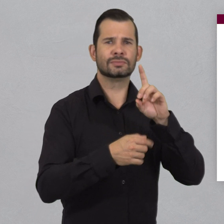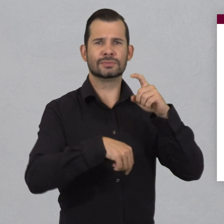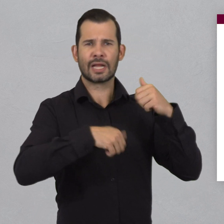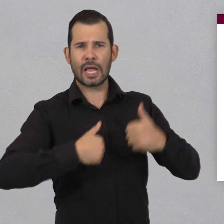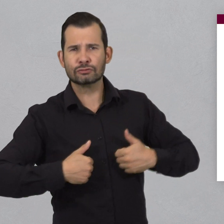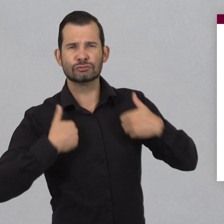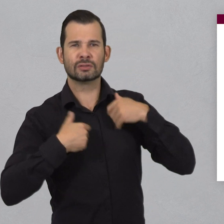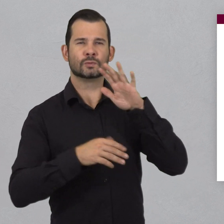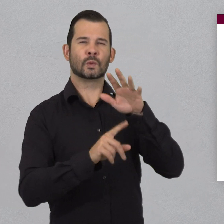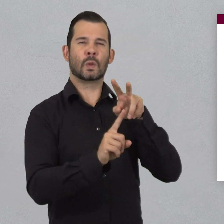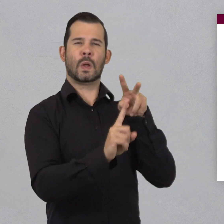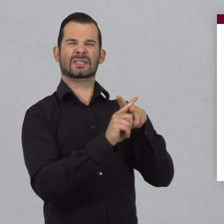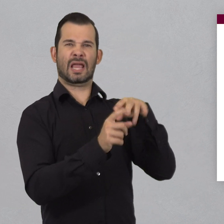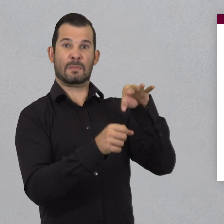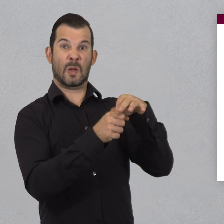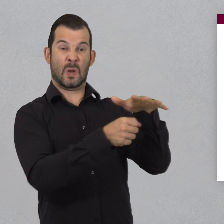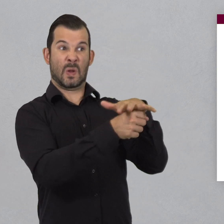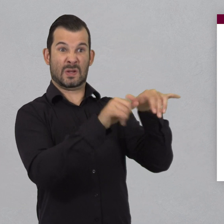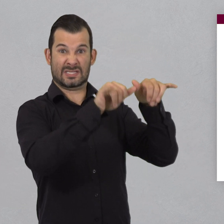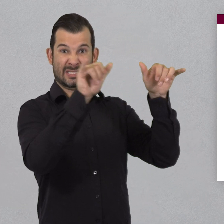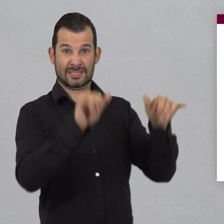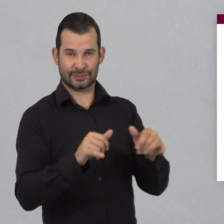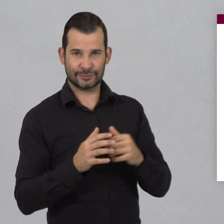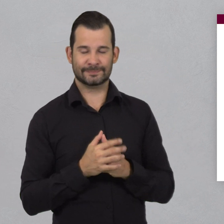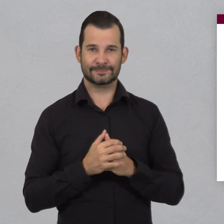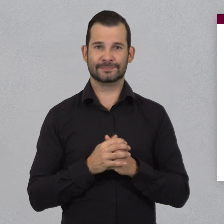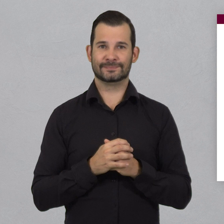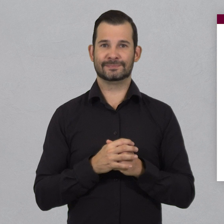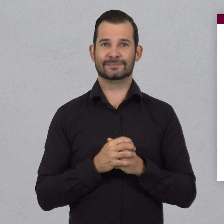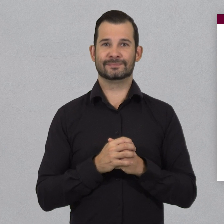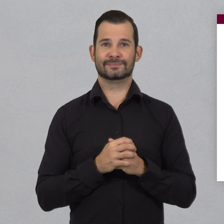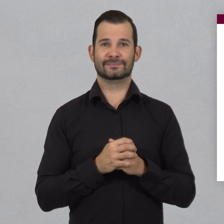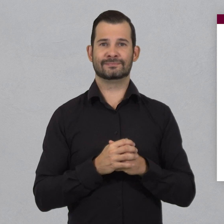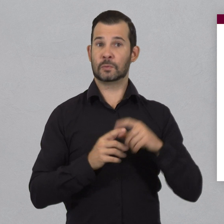and address of your assigned polling station. When